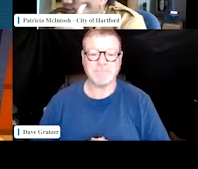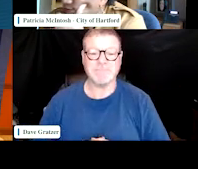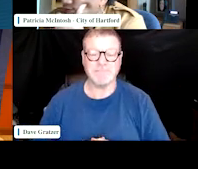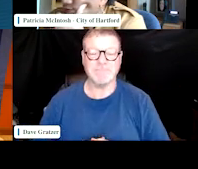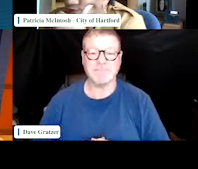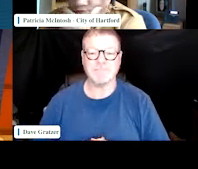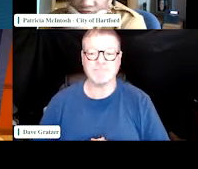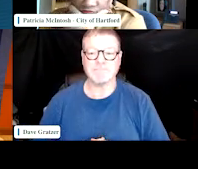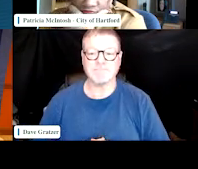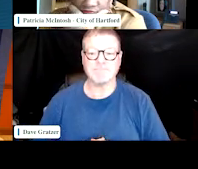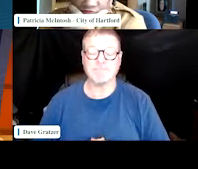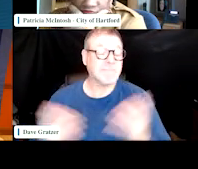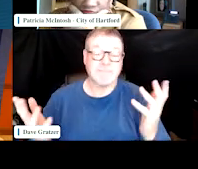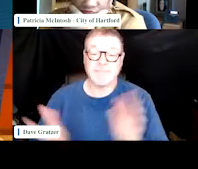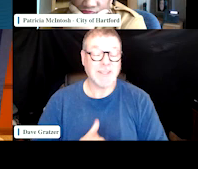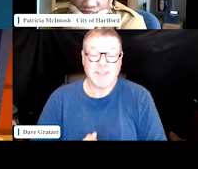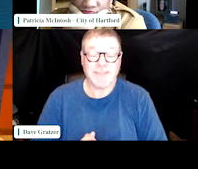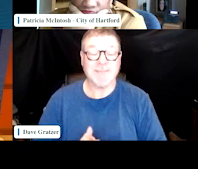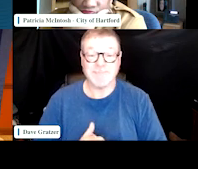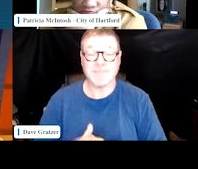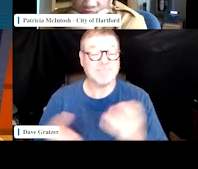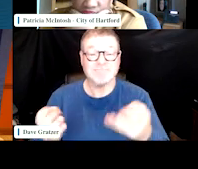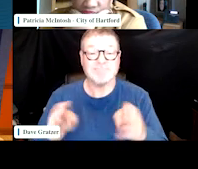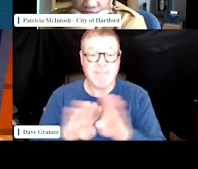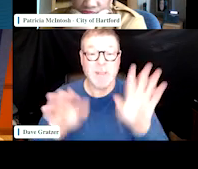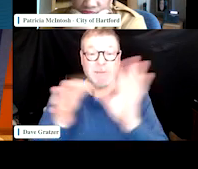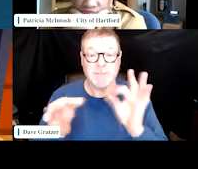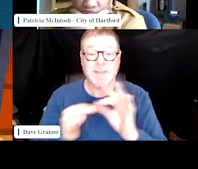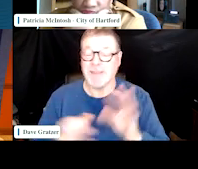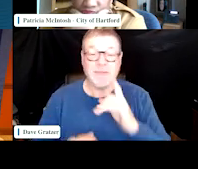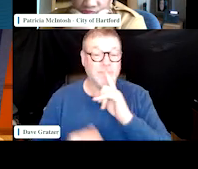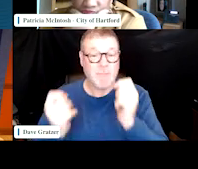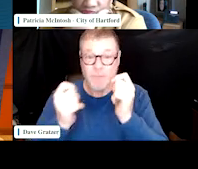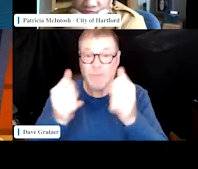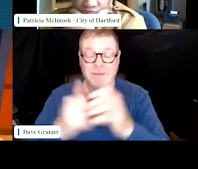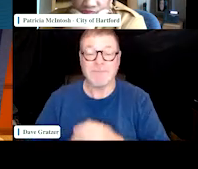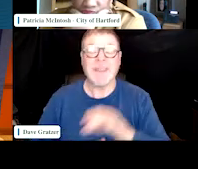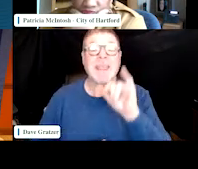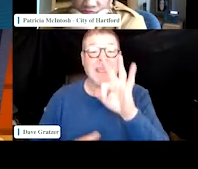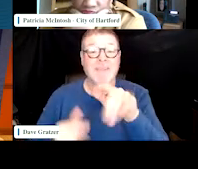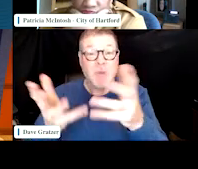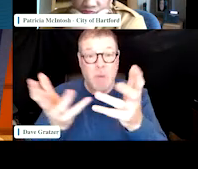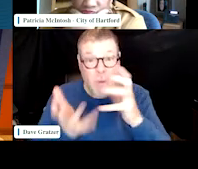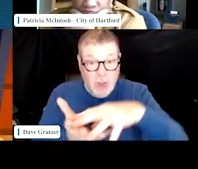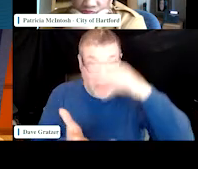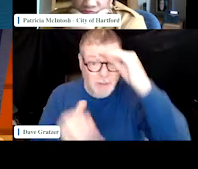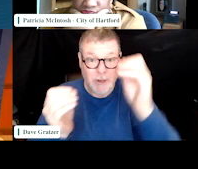And just as a closing, real quick, if you'd like to learn more about the Academic Training to